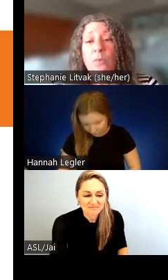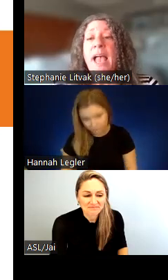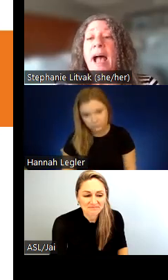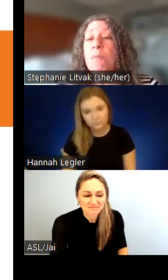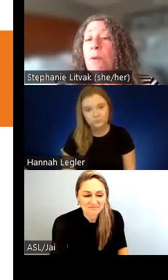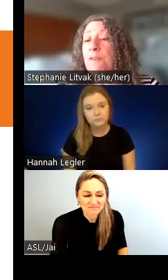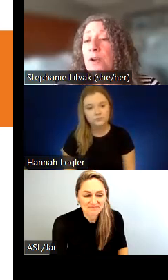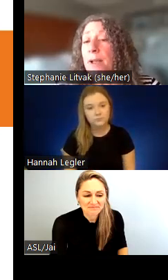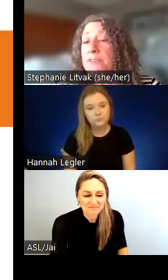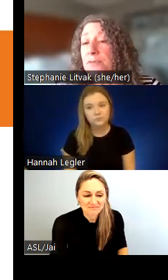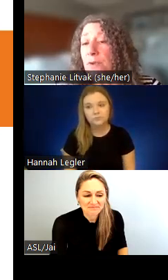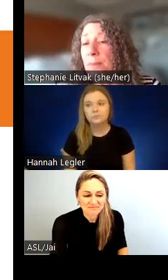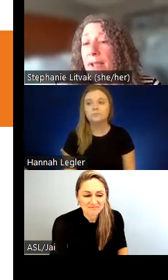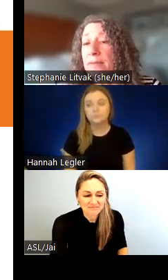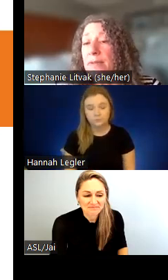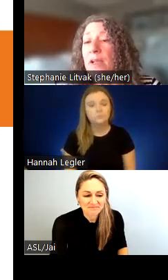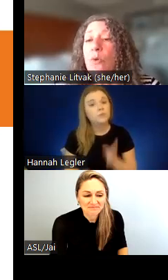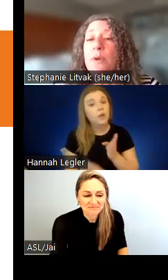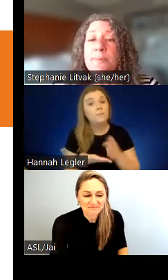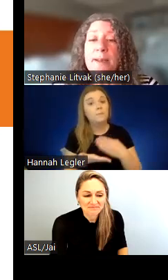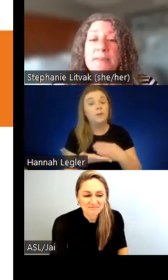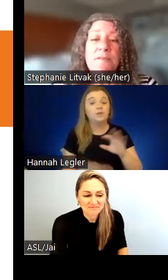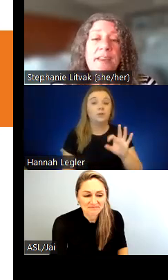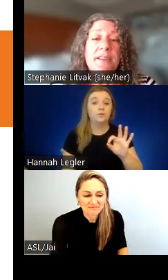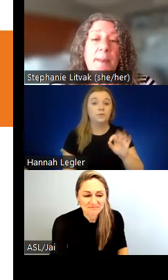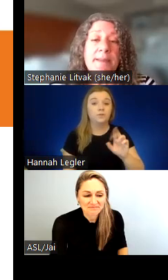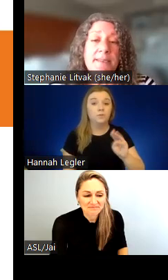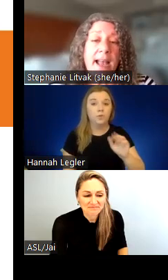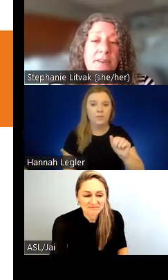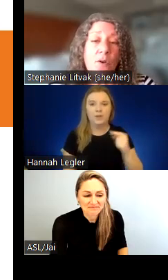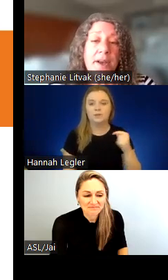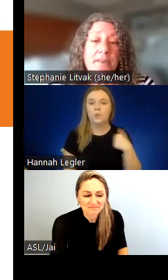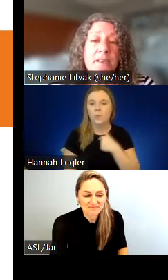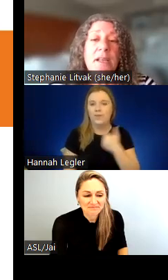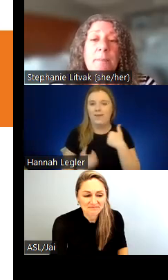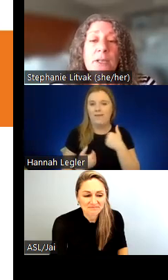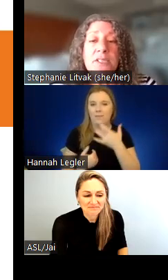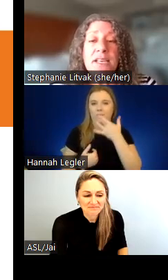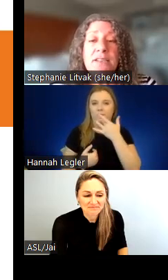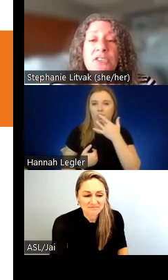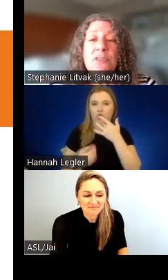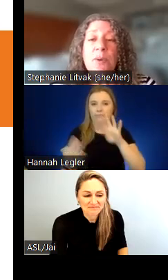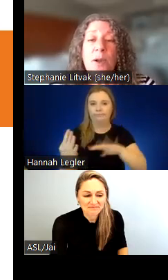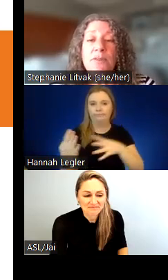We have a preferred budget format with specified expense categories built into the proposal